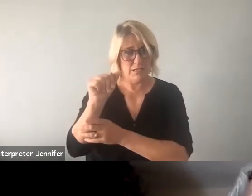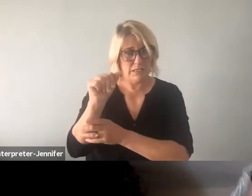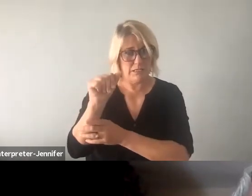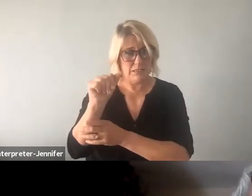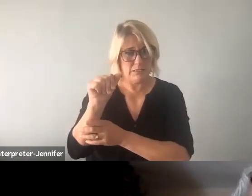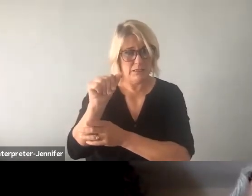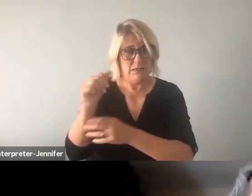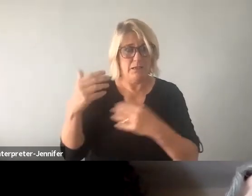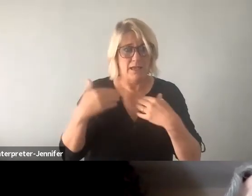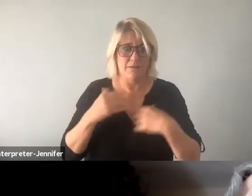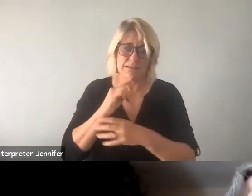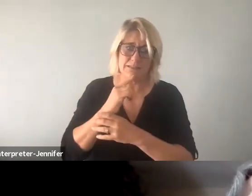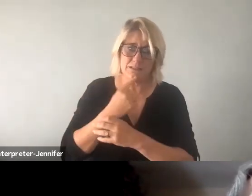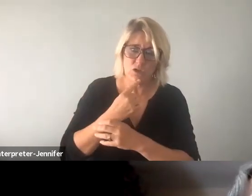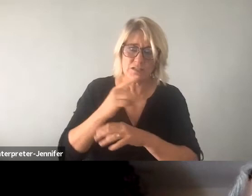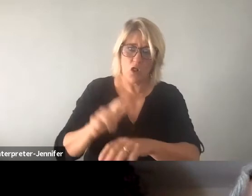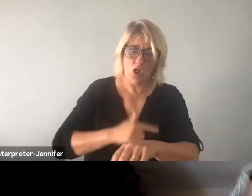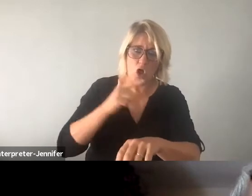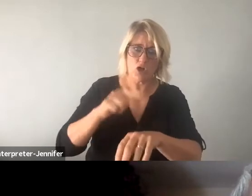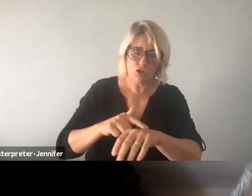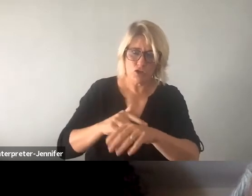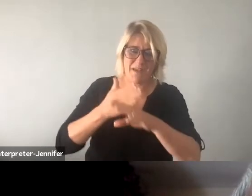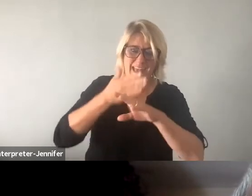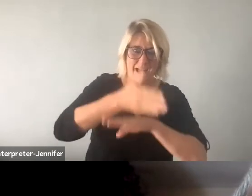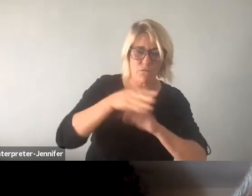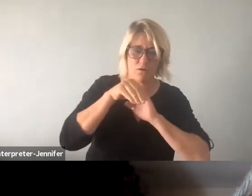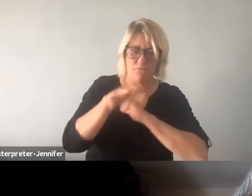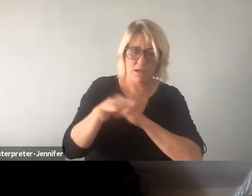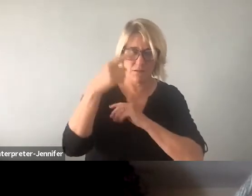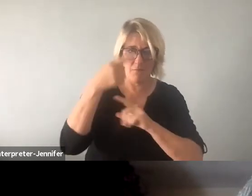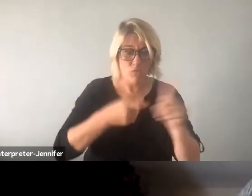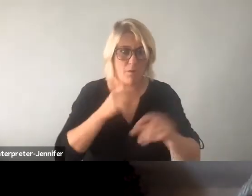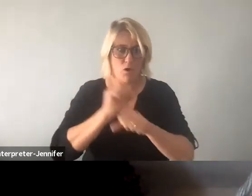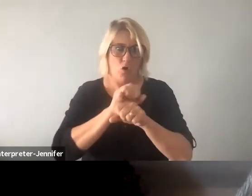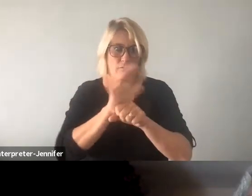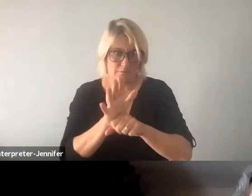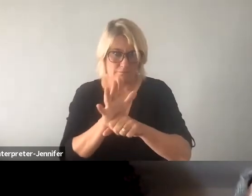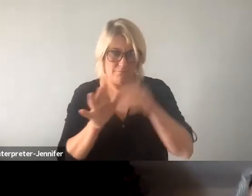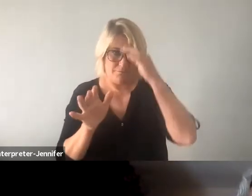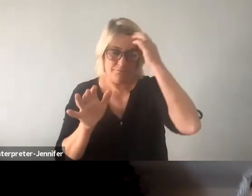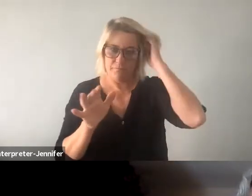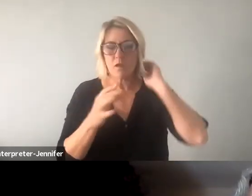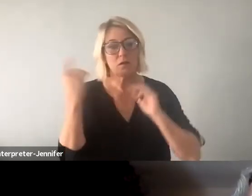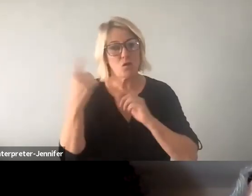the affordable care act certainly can